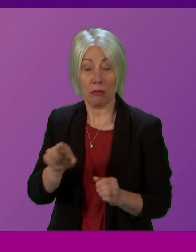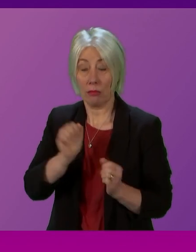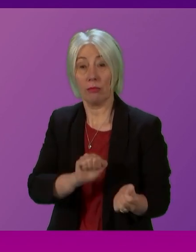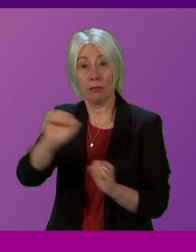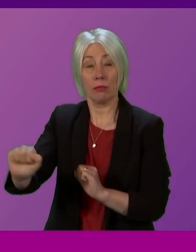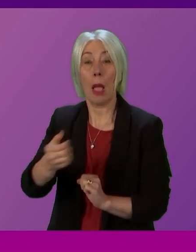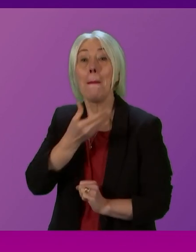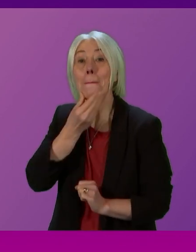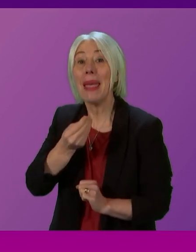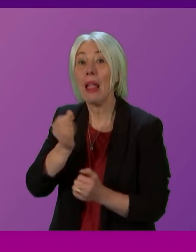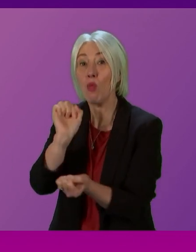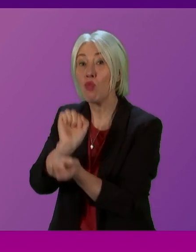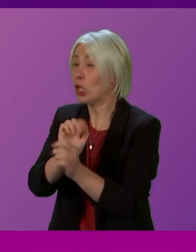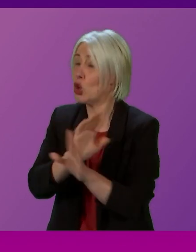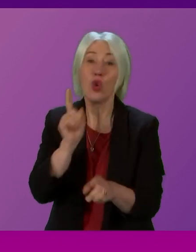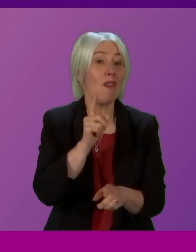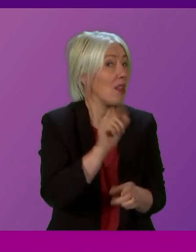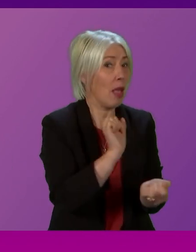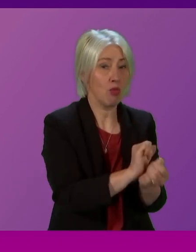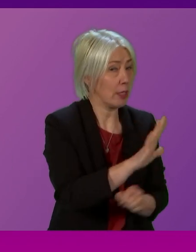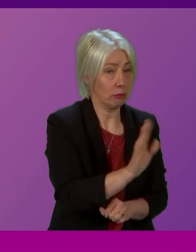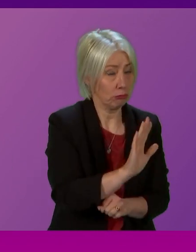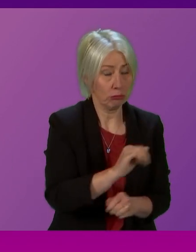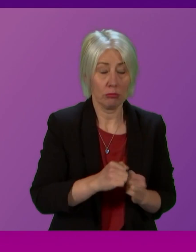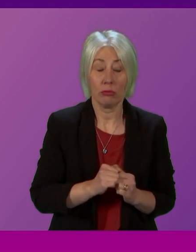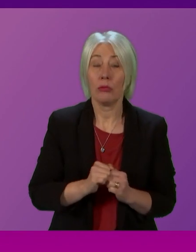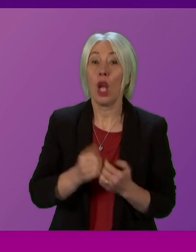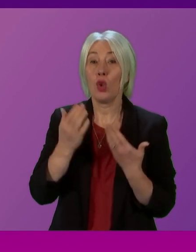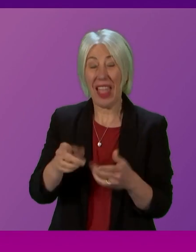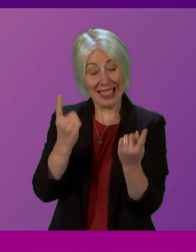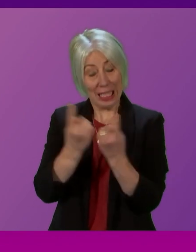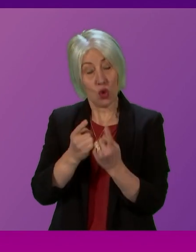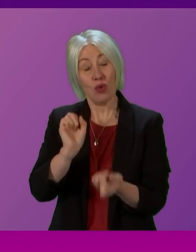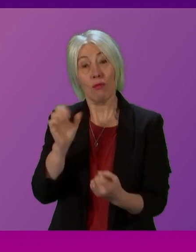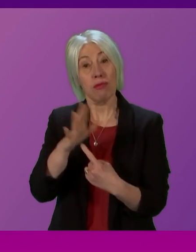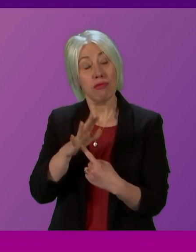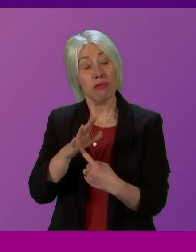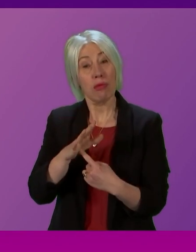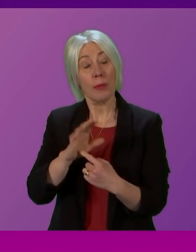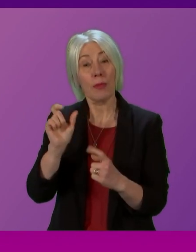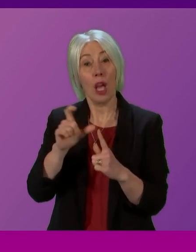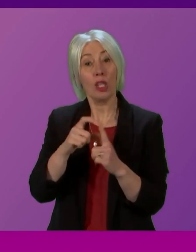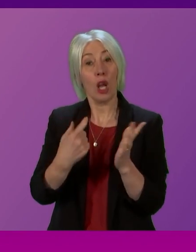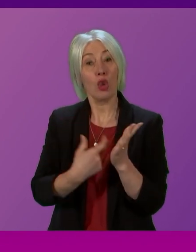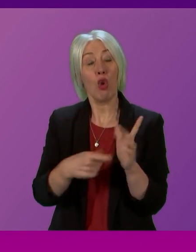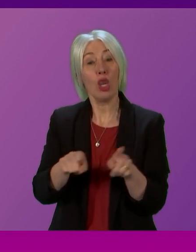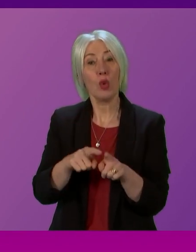and not a female one. Those are the issues that matter. Douglas Ross talked about current policy.